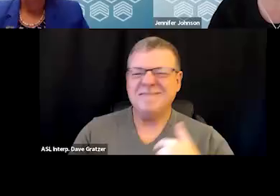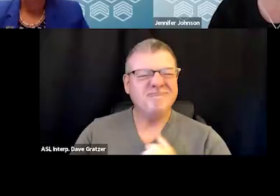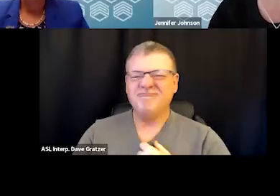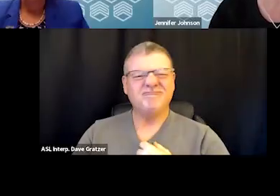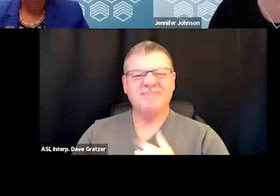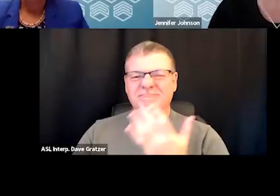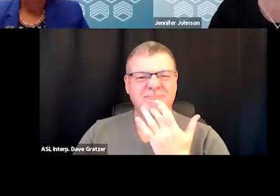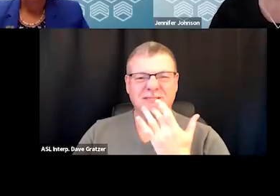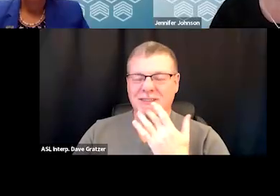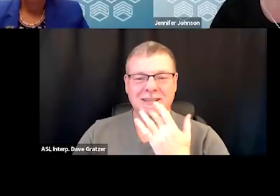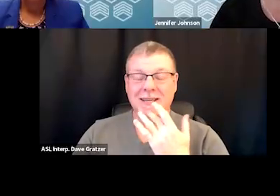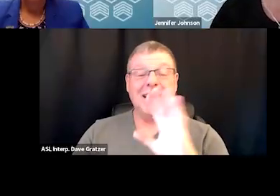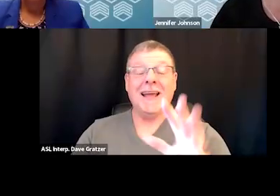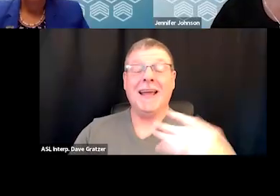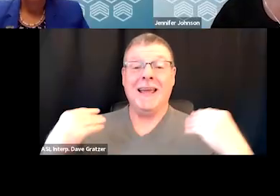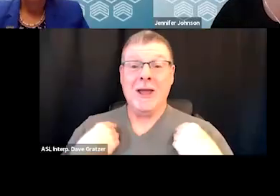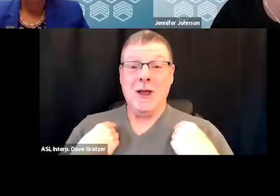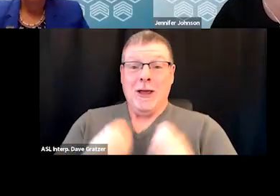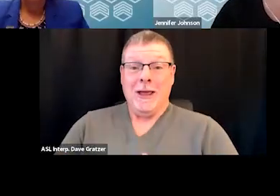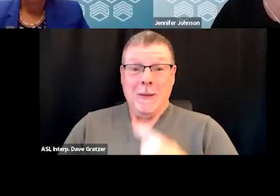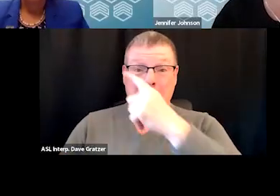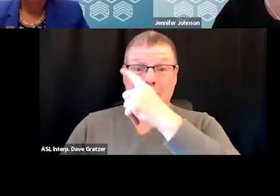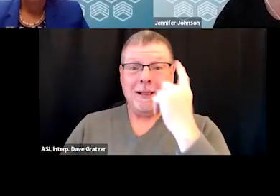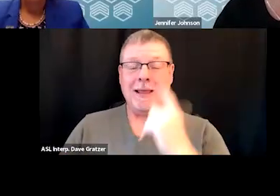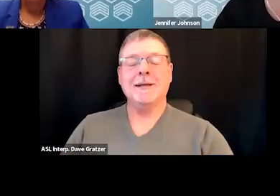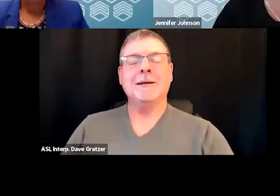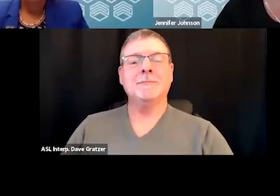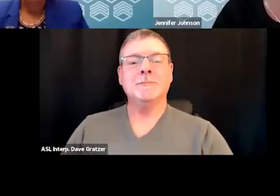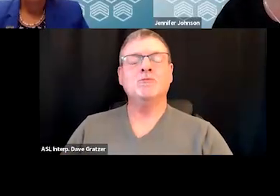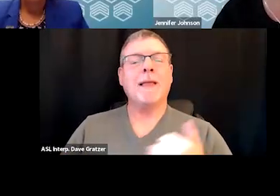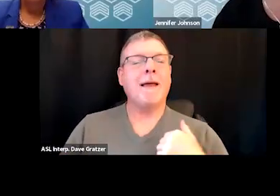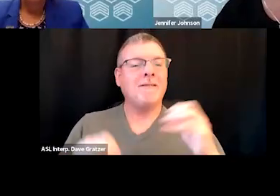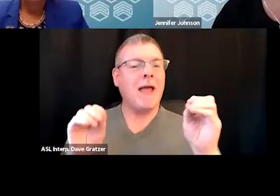I view the black robe effect as the judge having an opportunity to give